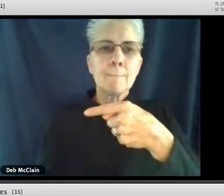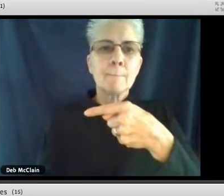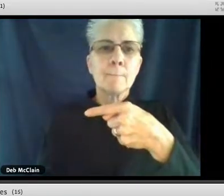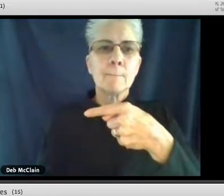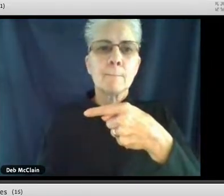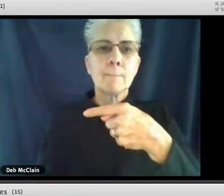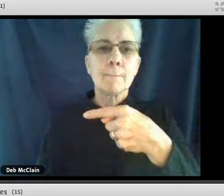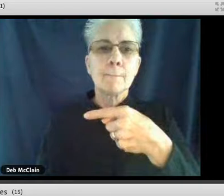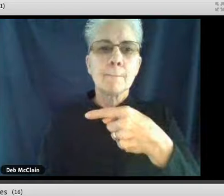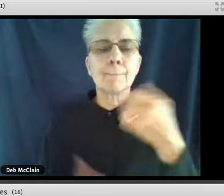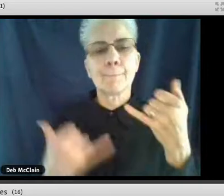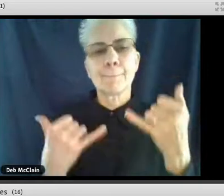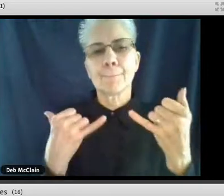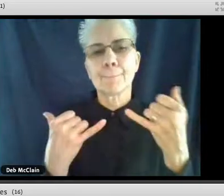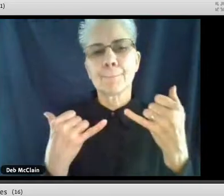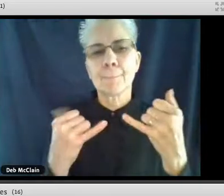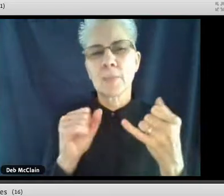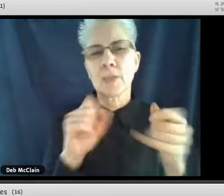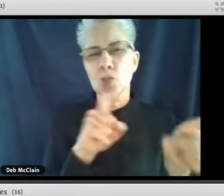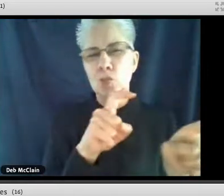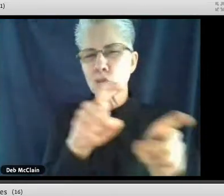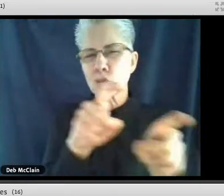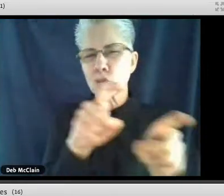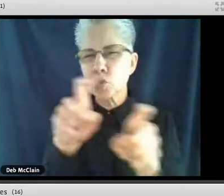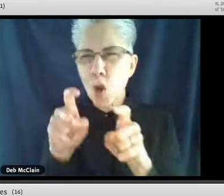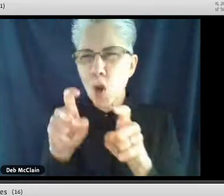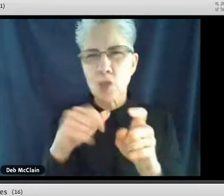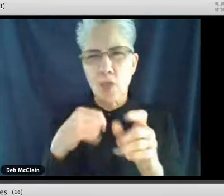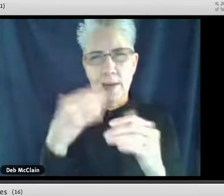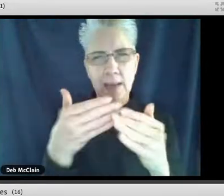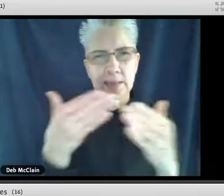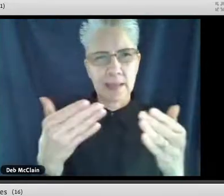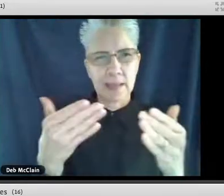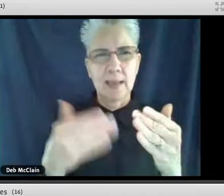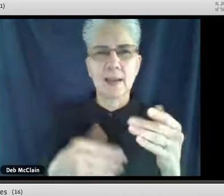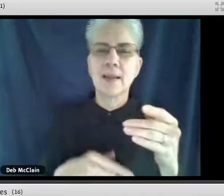So surveys are the next thing. Now, these are all more loosey-goosey